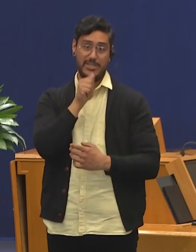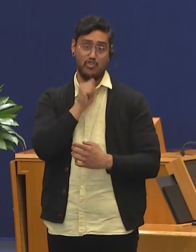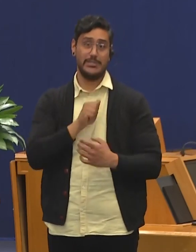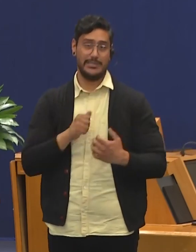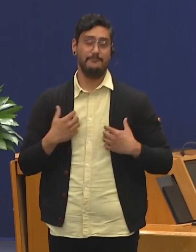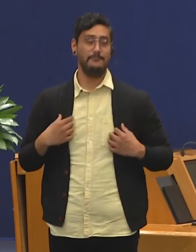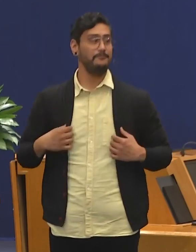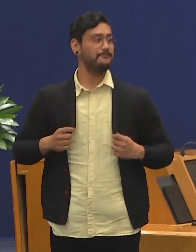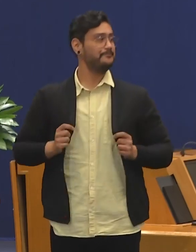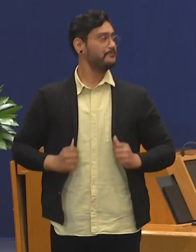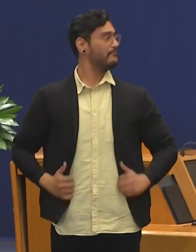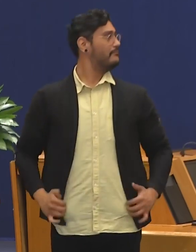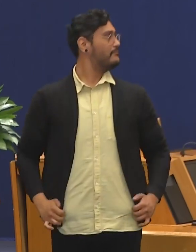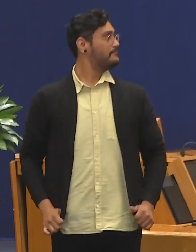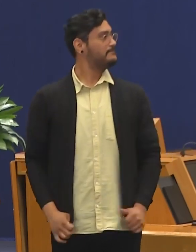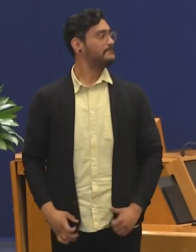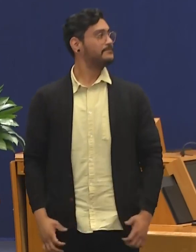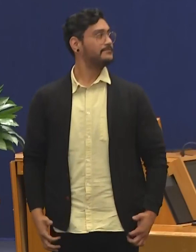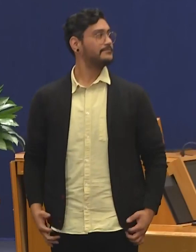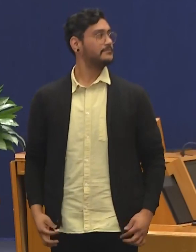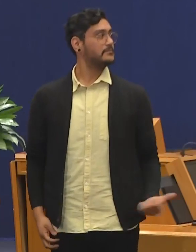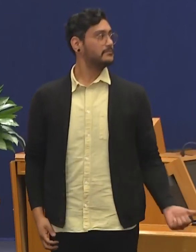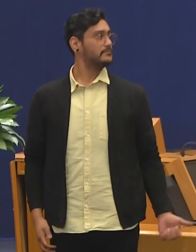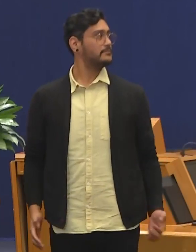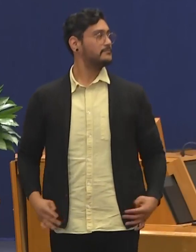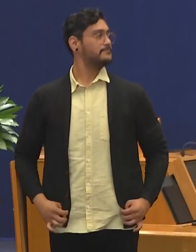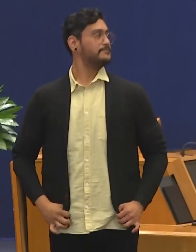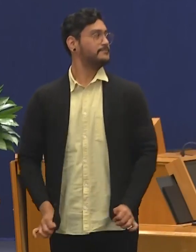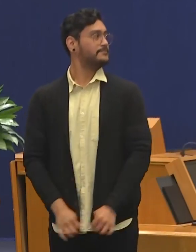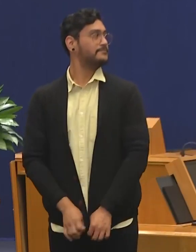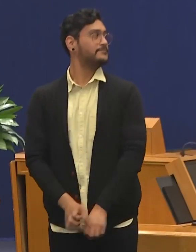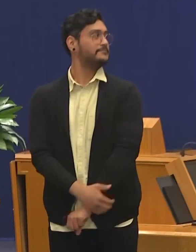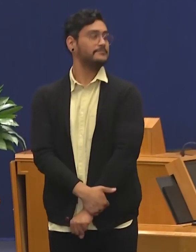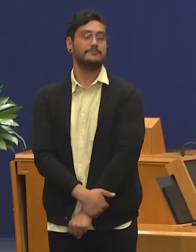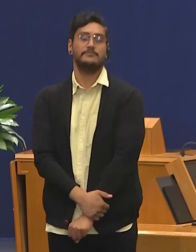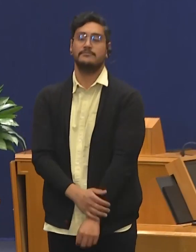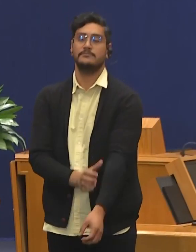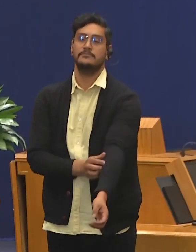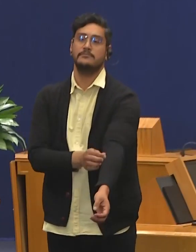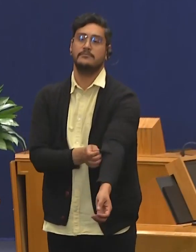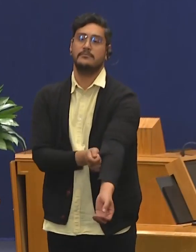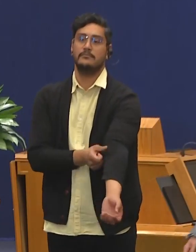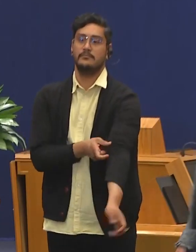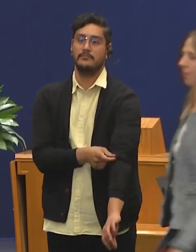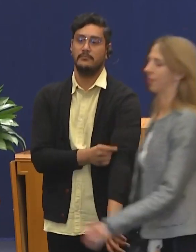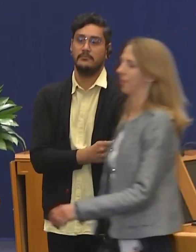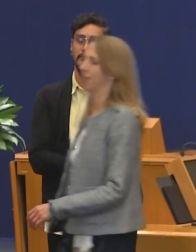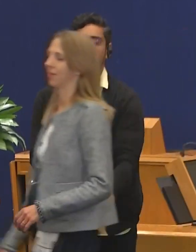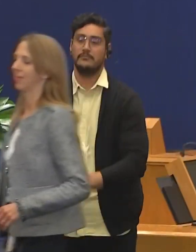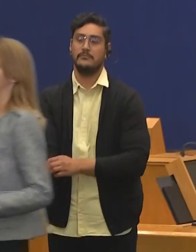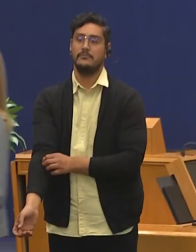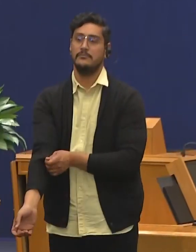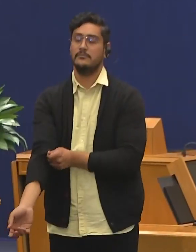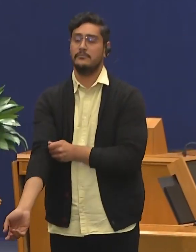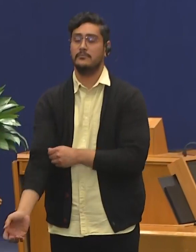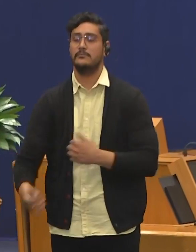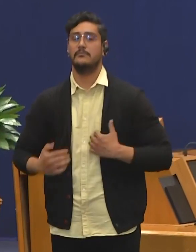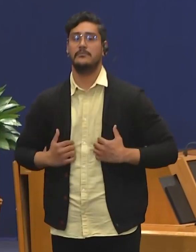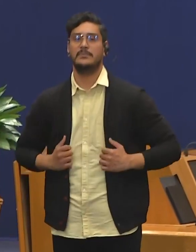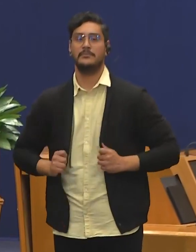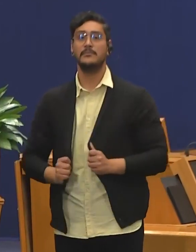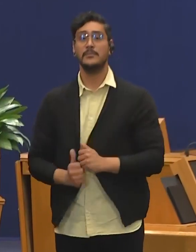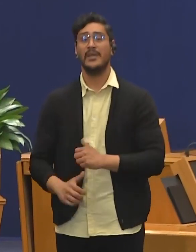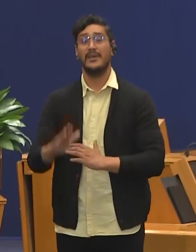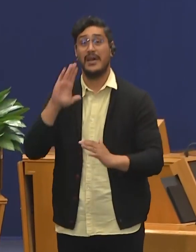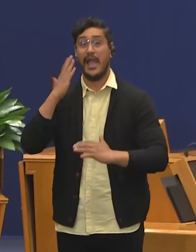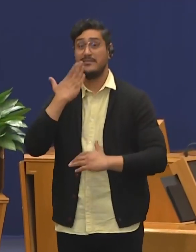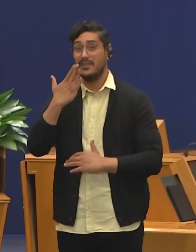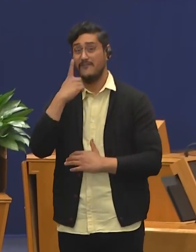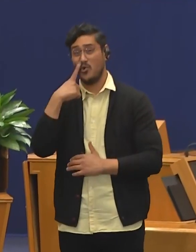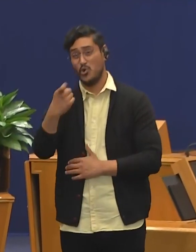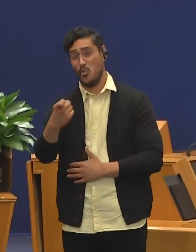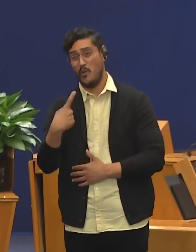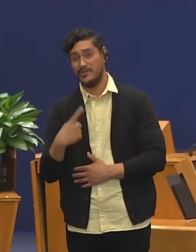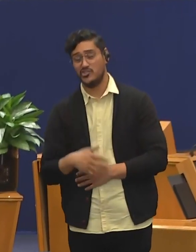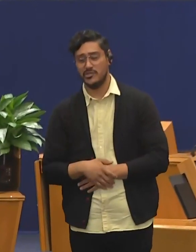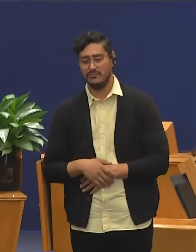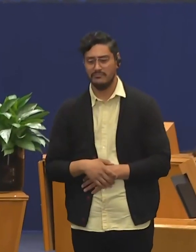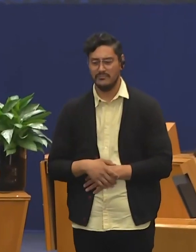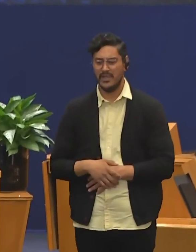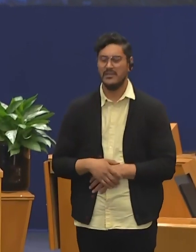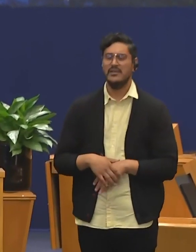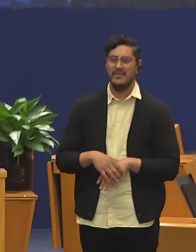PARTICIPATION AND FOR THEIR